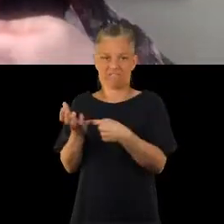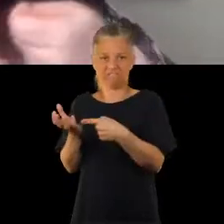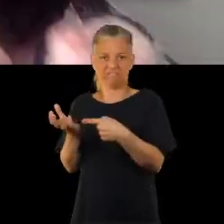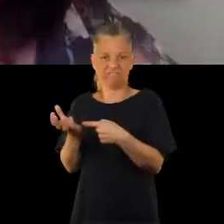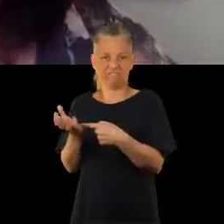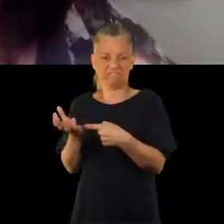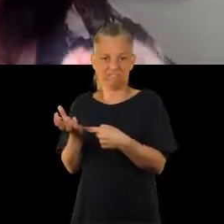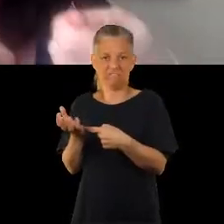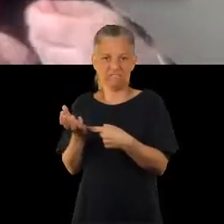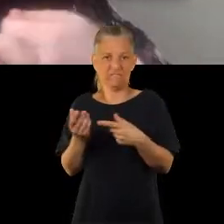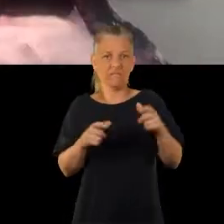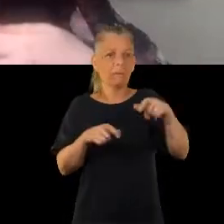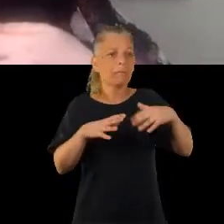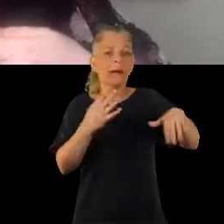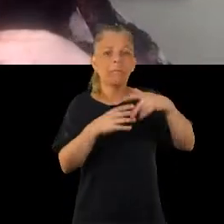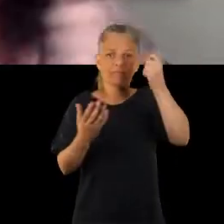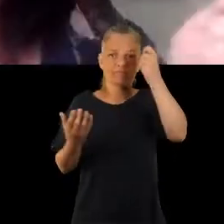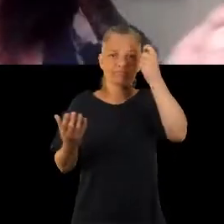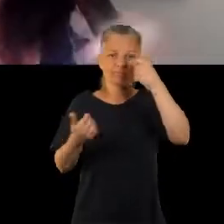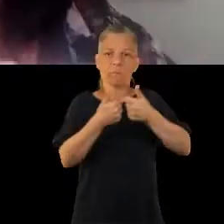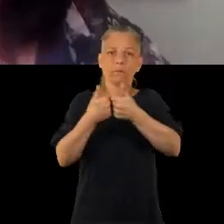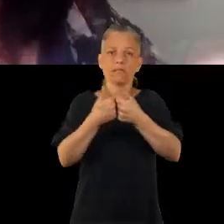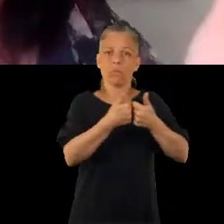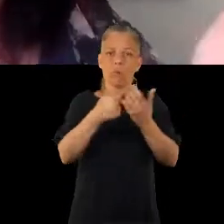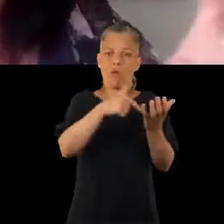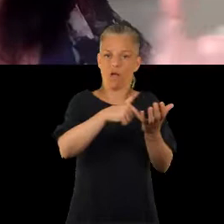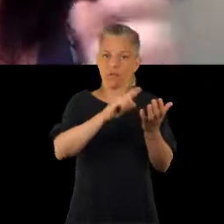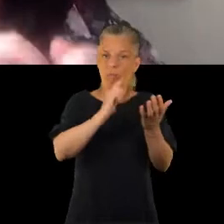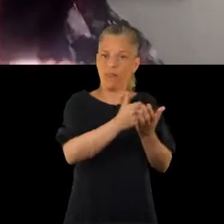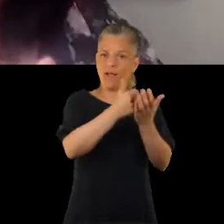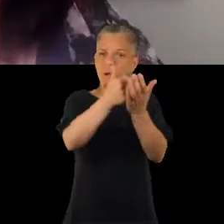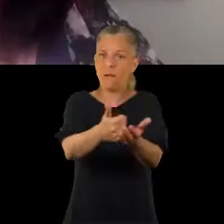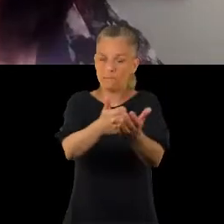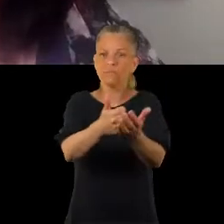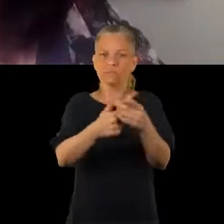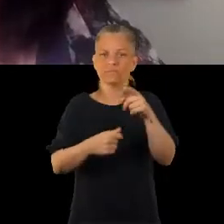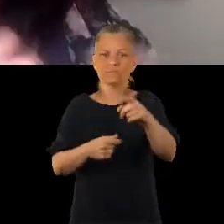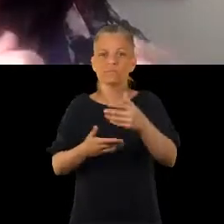between peer support workers and service users, I don’t know what terms you use in Scotland,